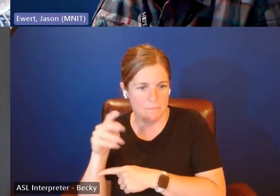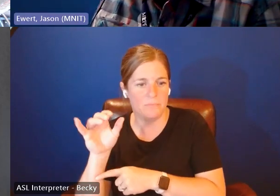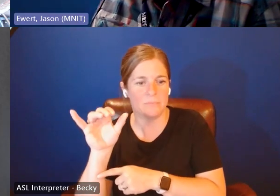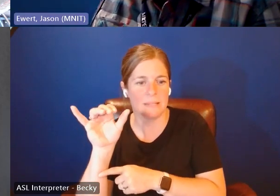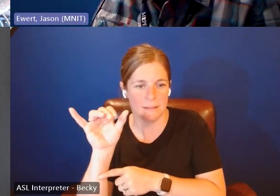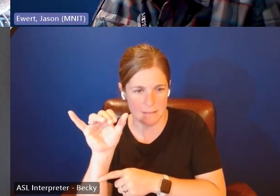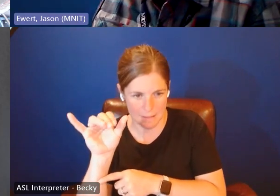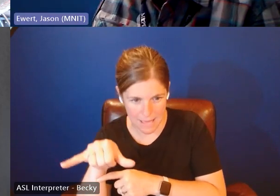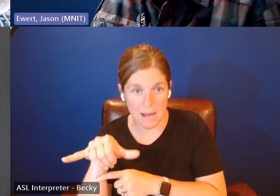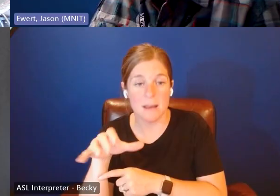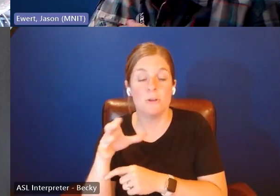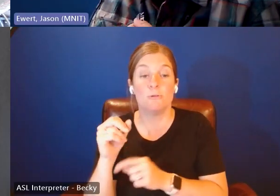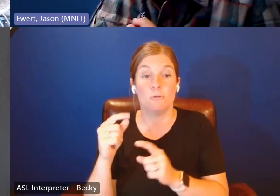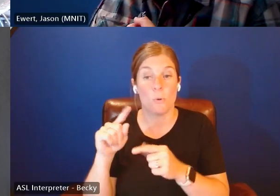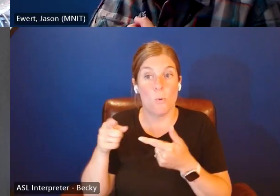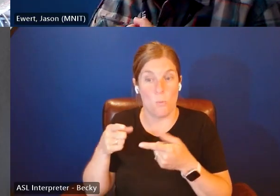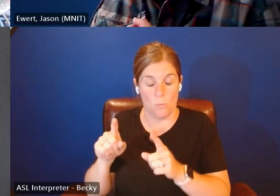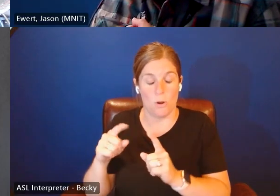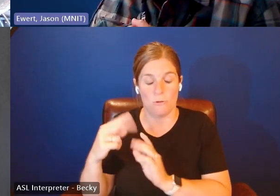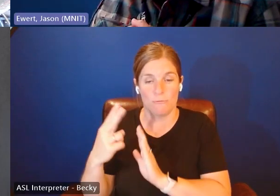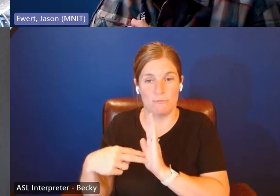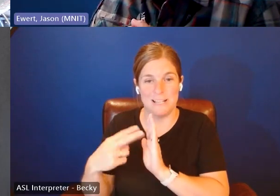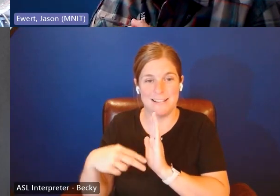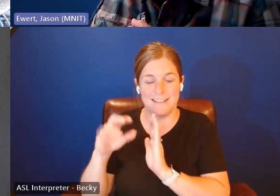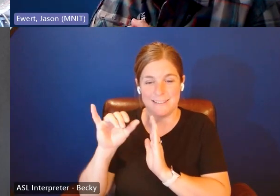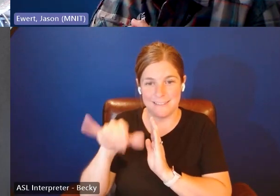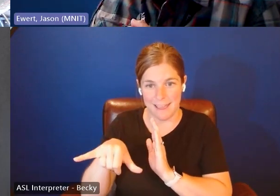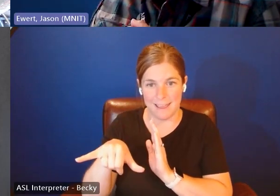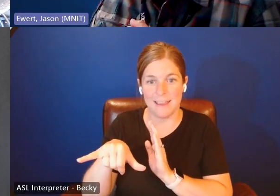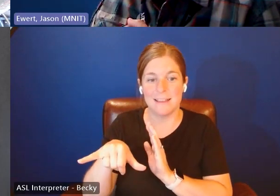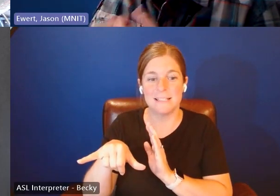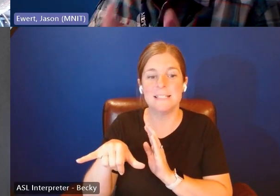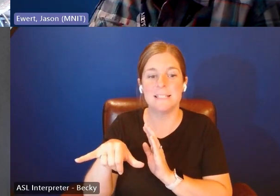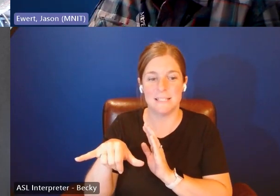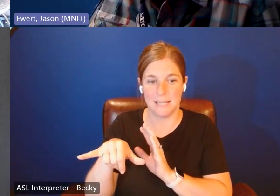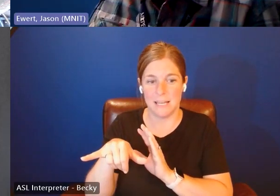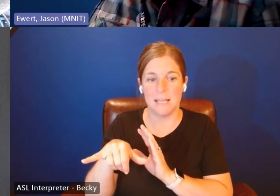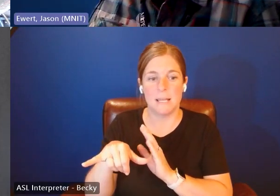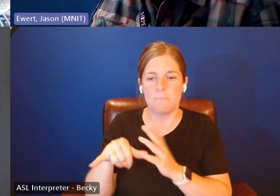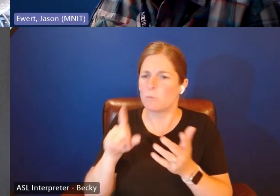And in reading that, it really opens my understanding